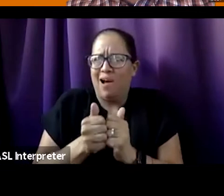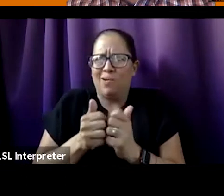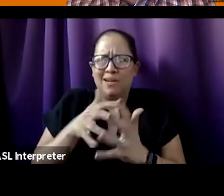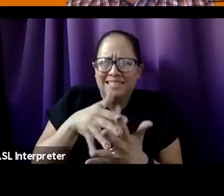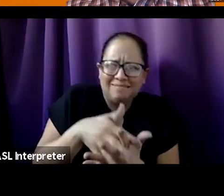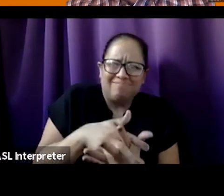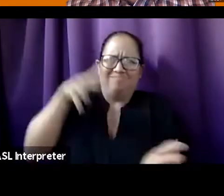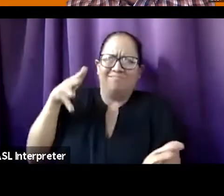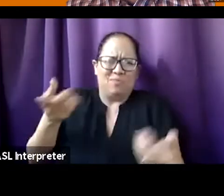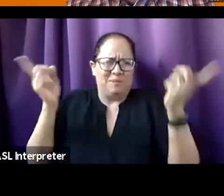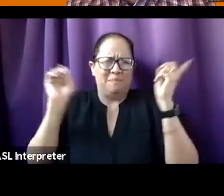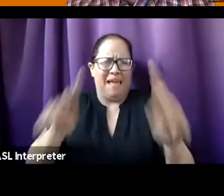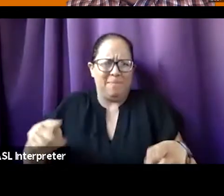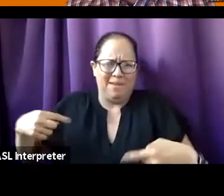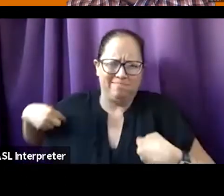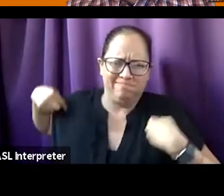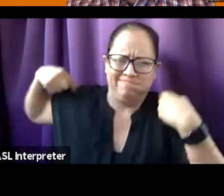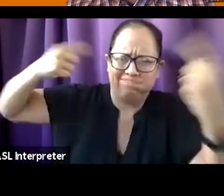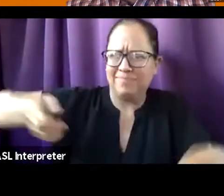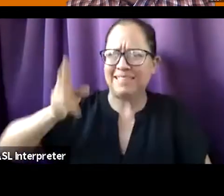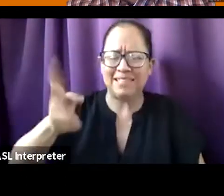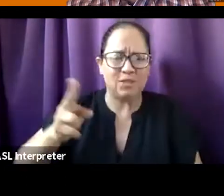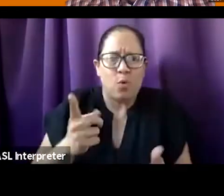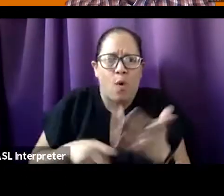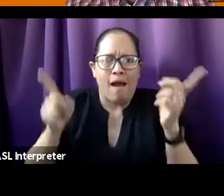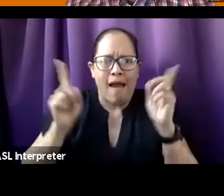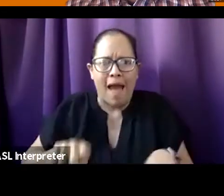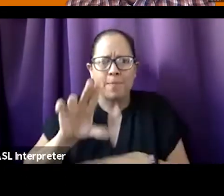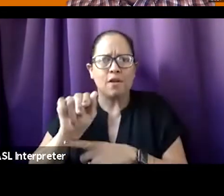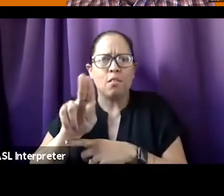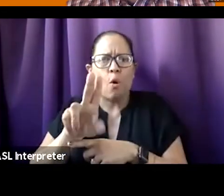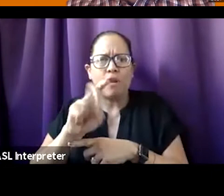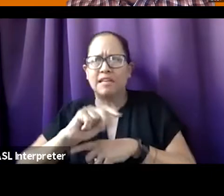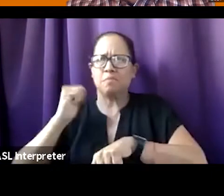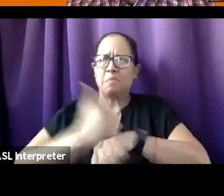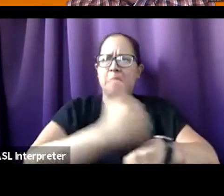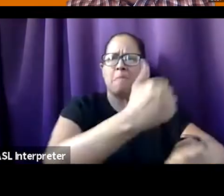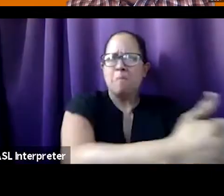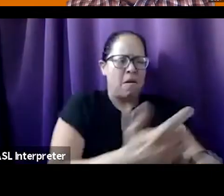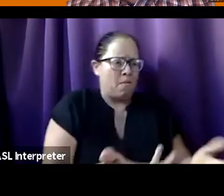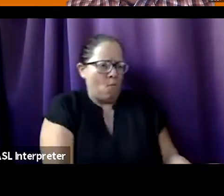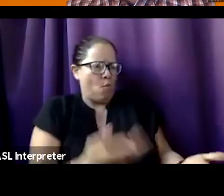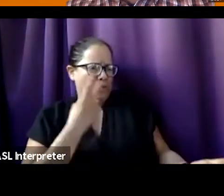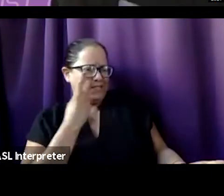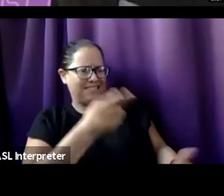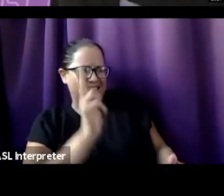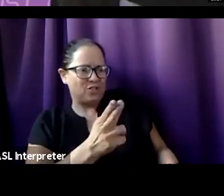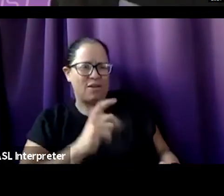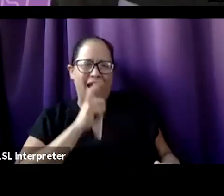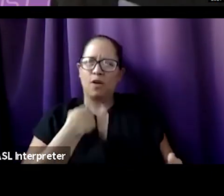What did it take for us to get here, and how can we be accountable to our part in history.